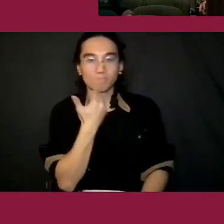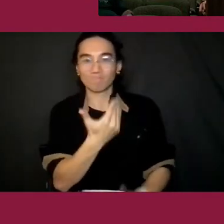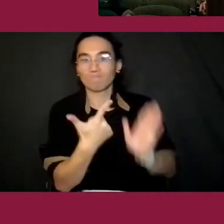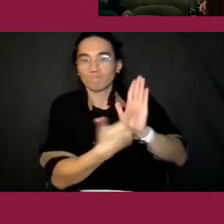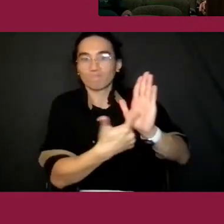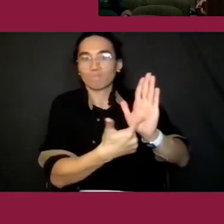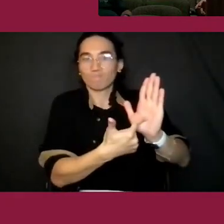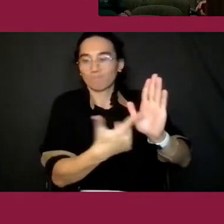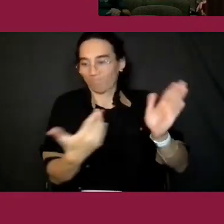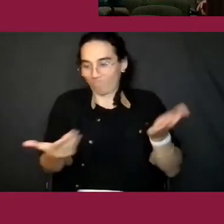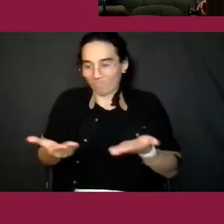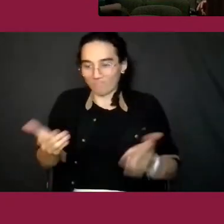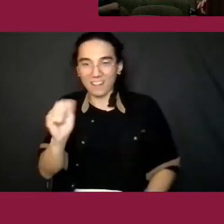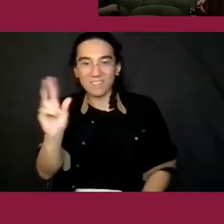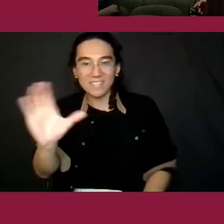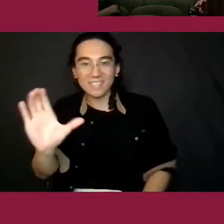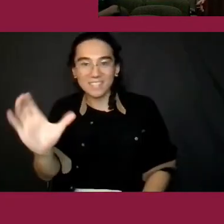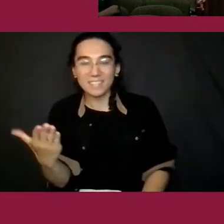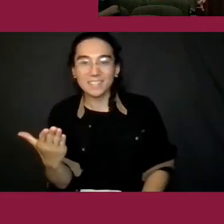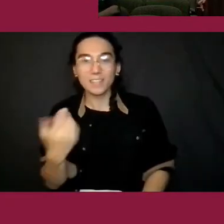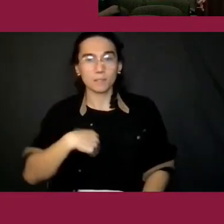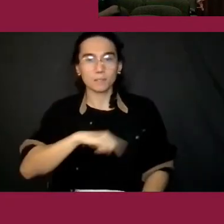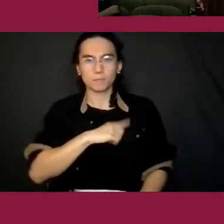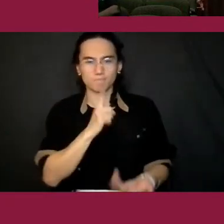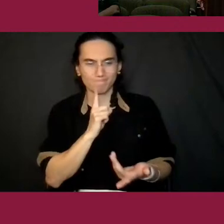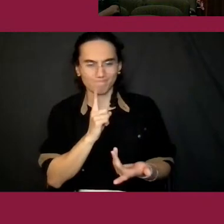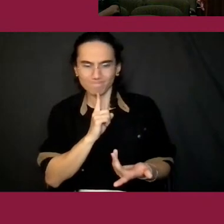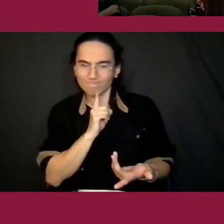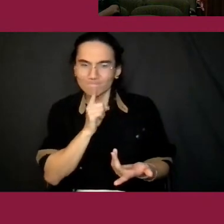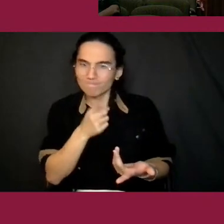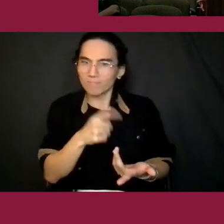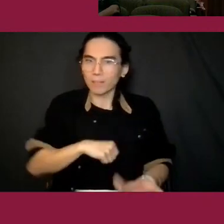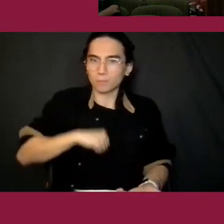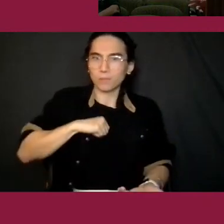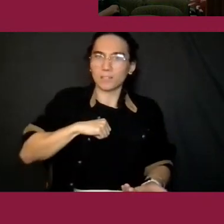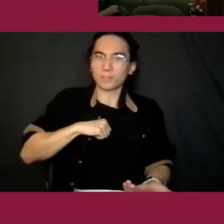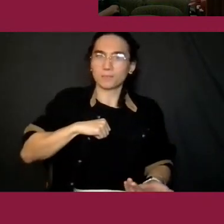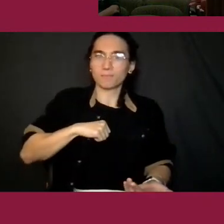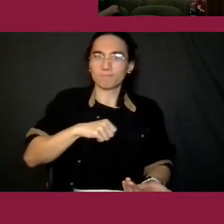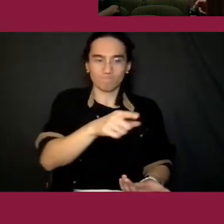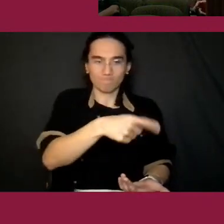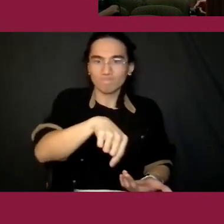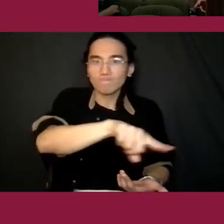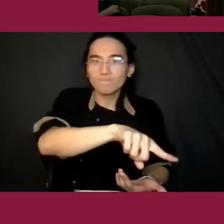and we are truly proud and, and just lucky to be able to work alongside them.